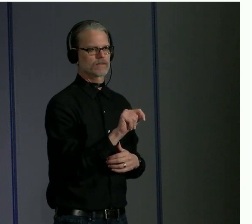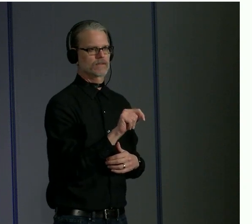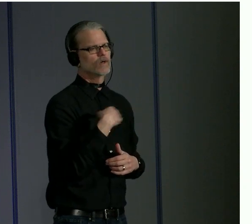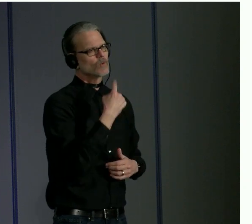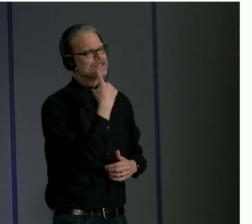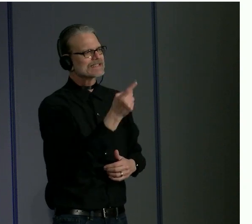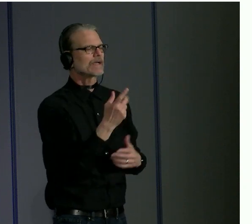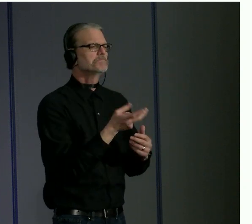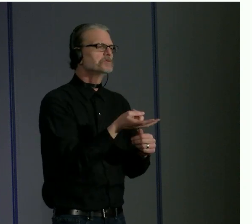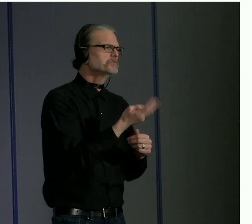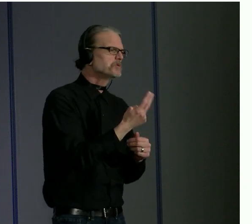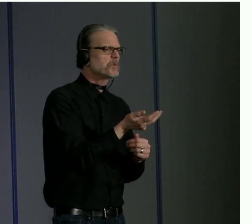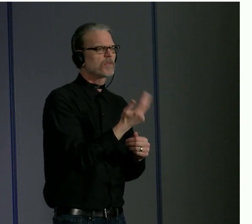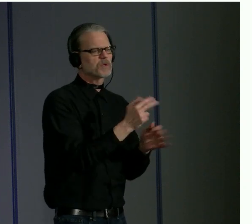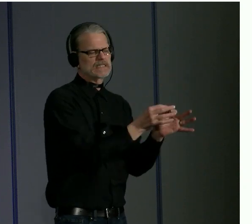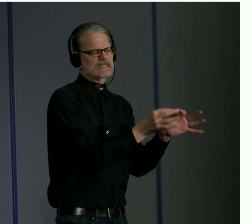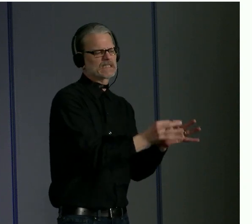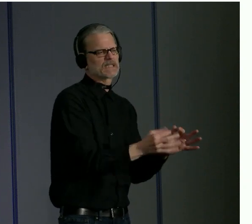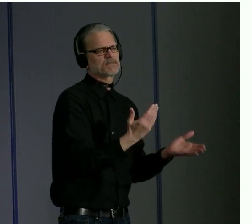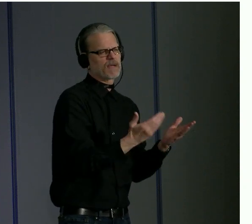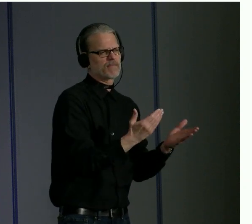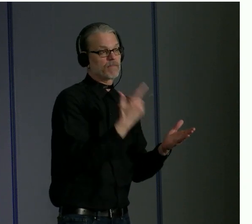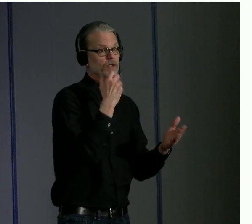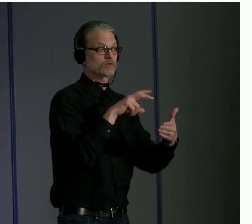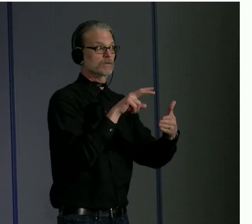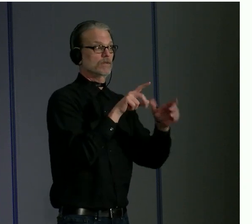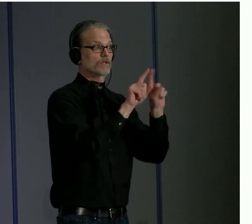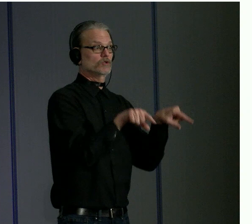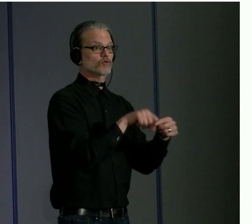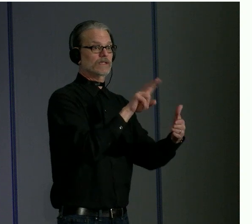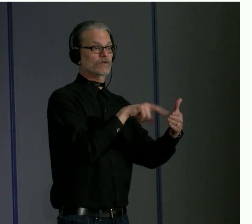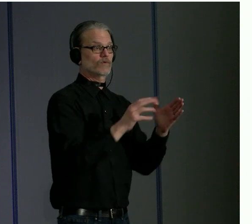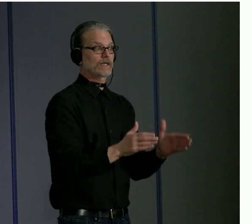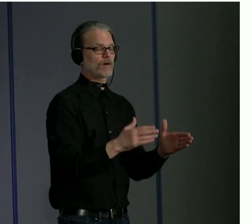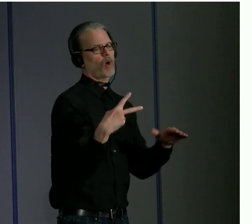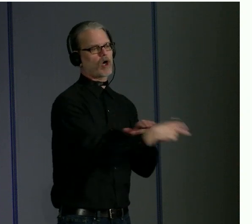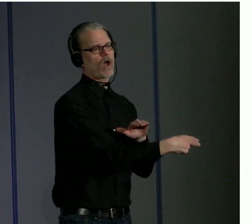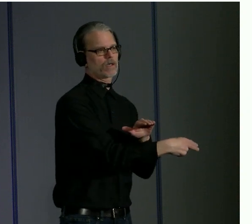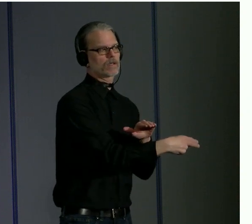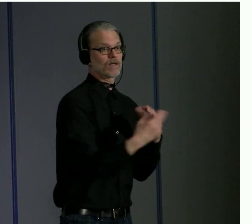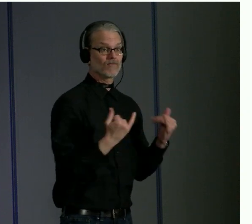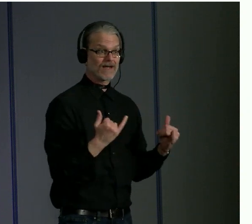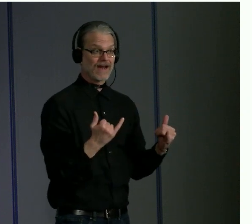meaningful sentences because the screen reader cuts it off. Screen reader is at 1,200 words.